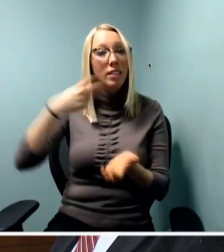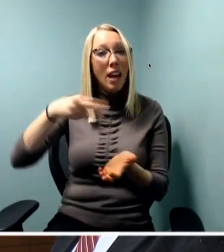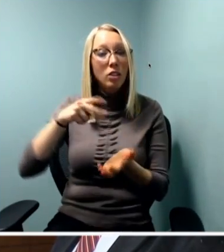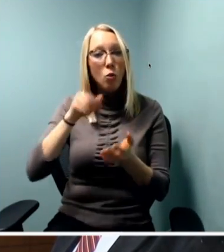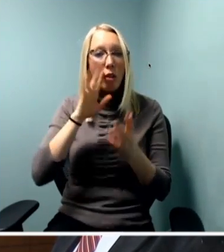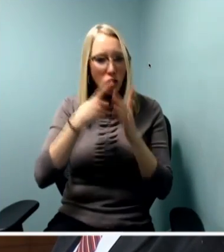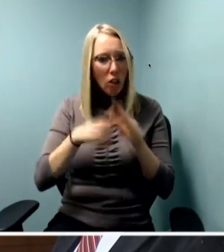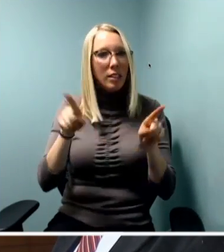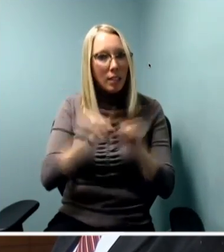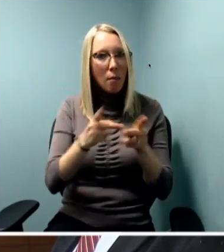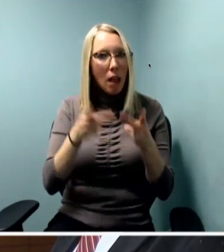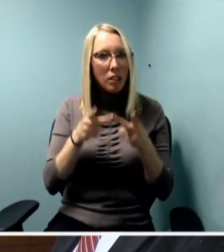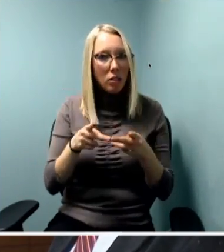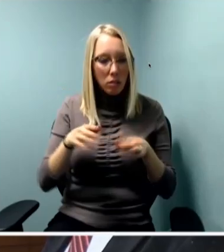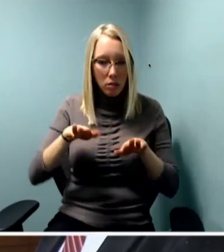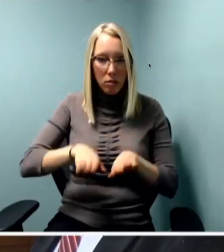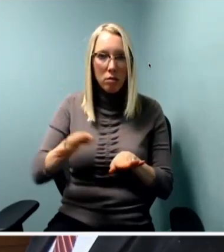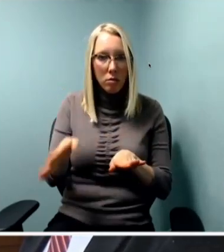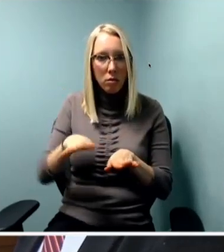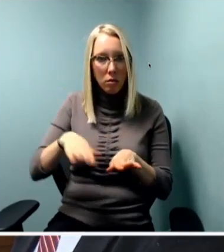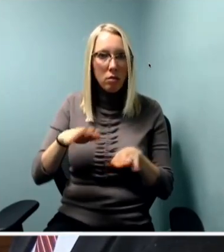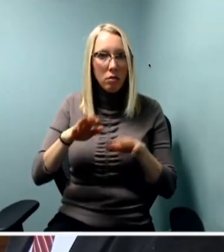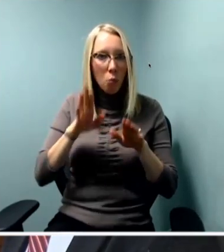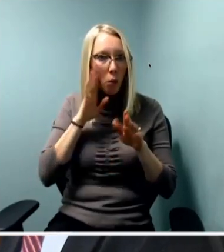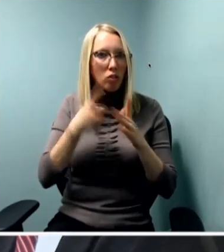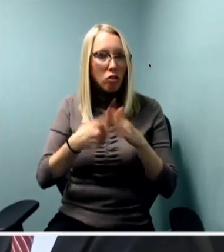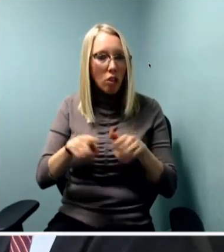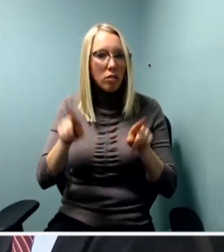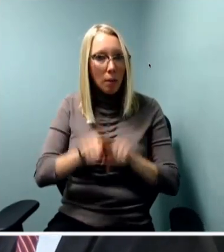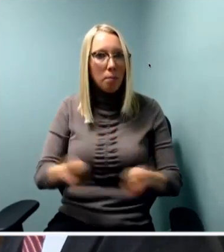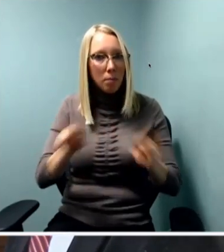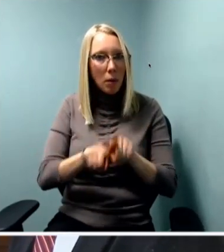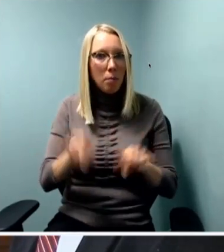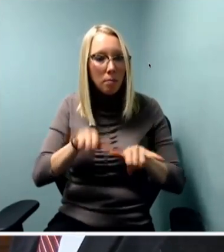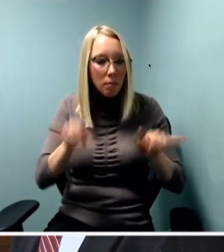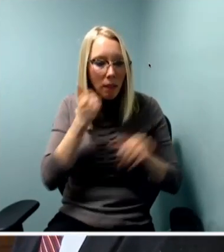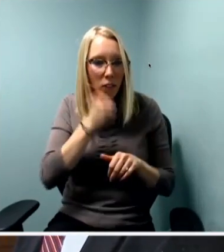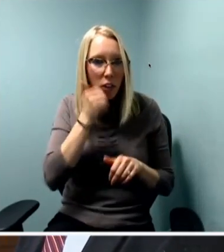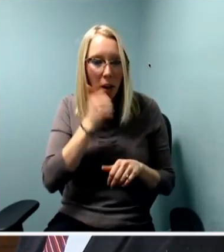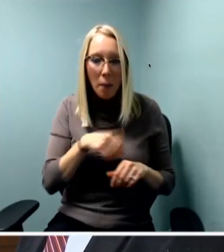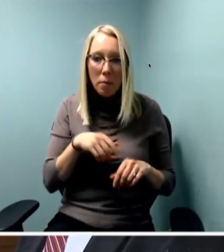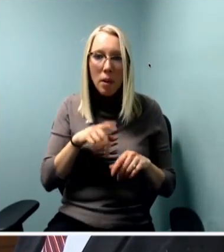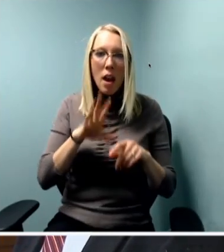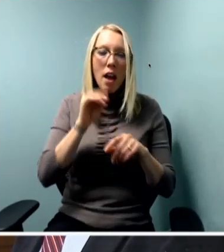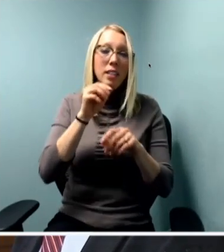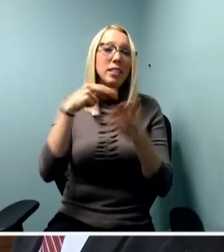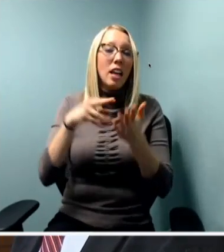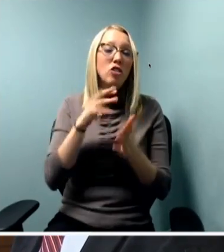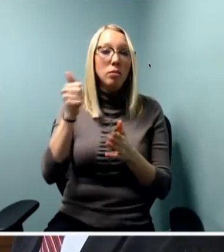And as you build material, dancers work to perfect material. If it doesn't work, you drop it.